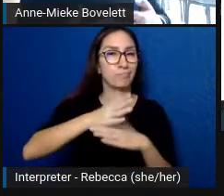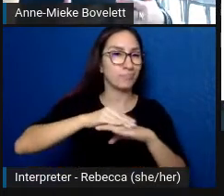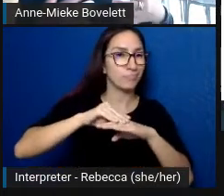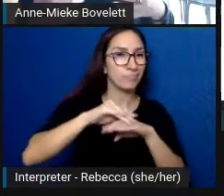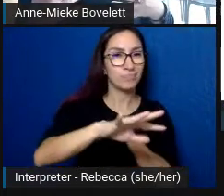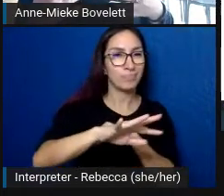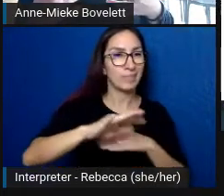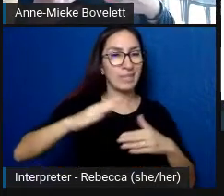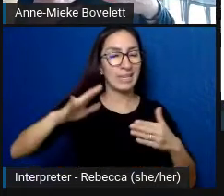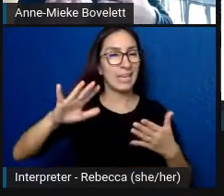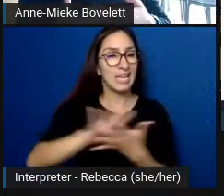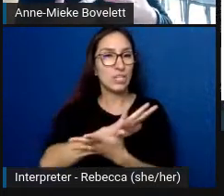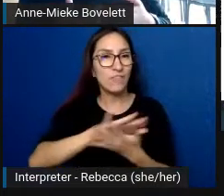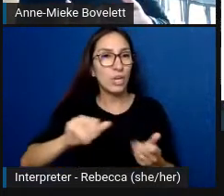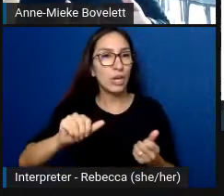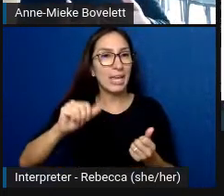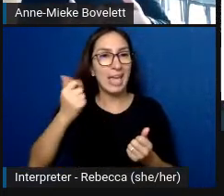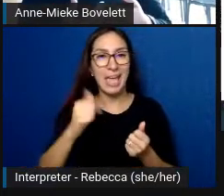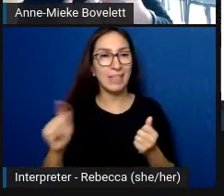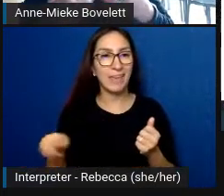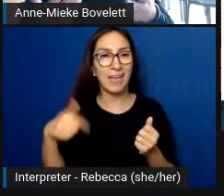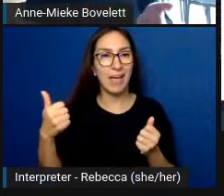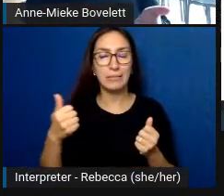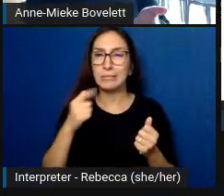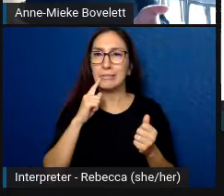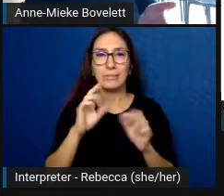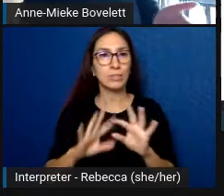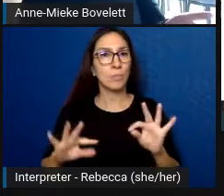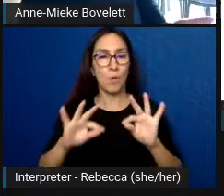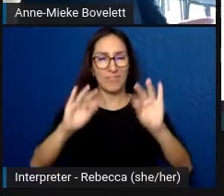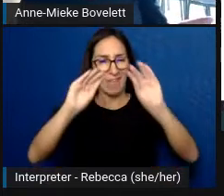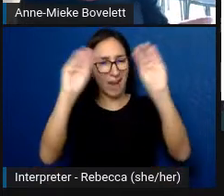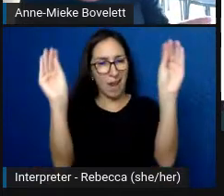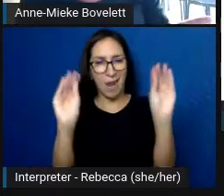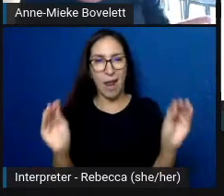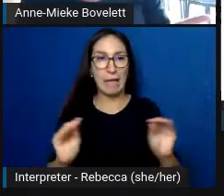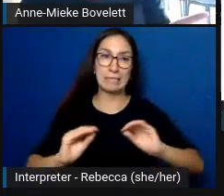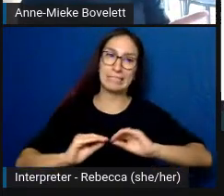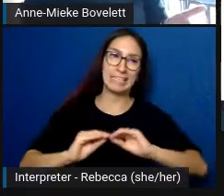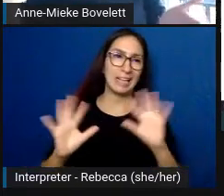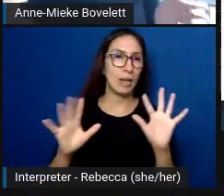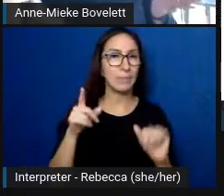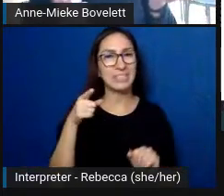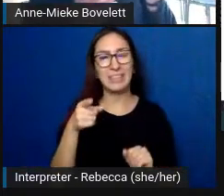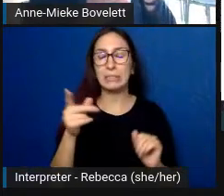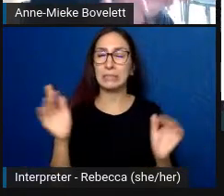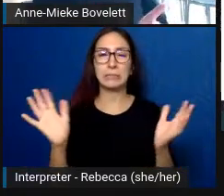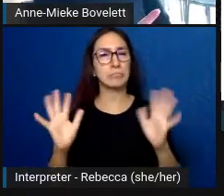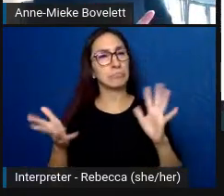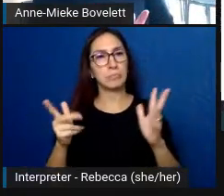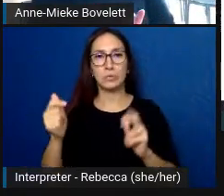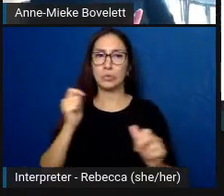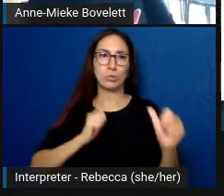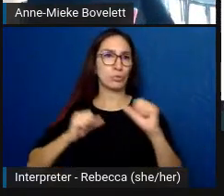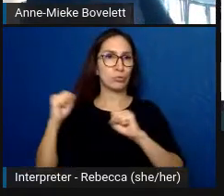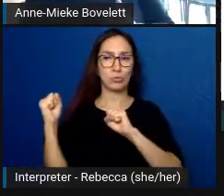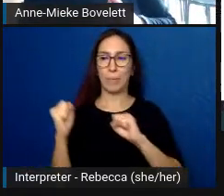It just has to be very clear because this, of course, is dramatic. People who are depending on a screen reader,